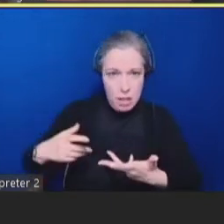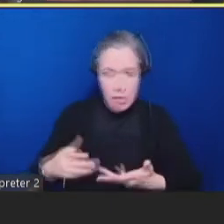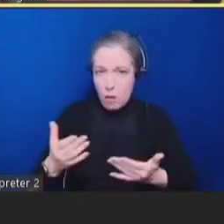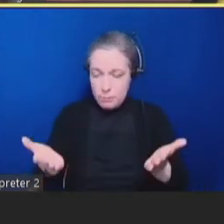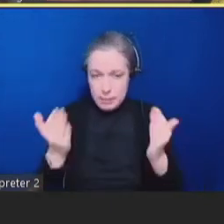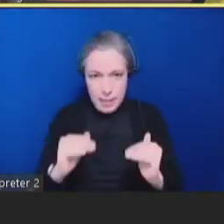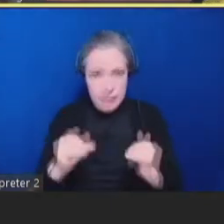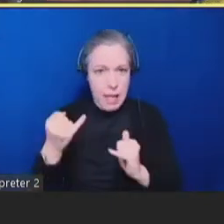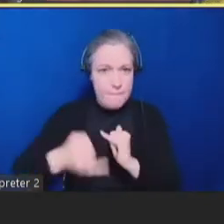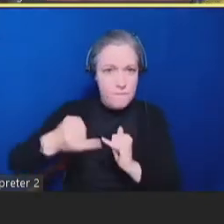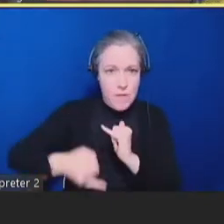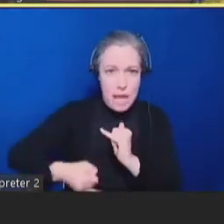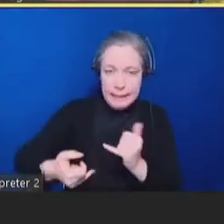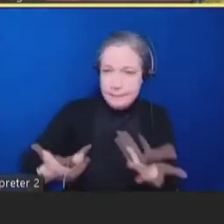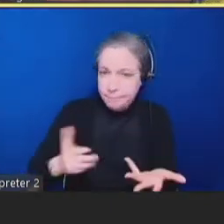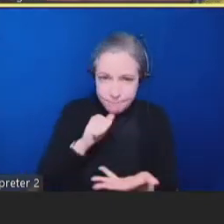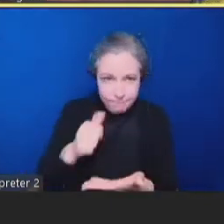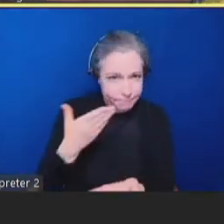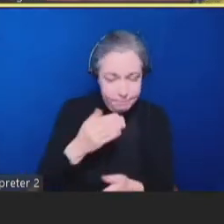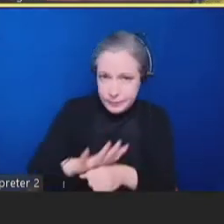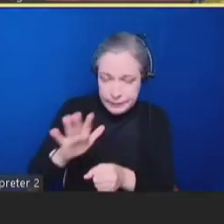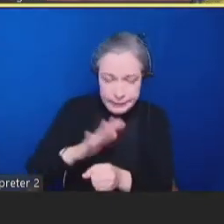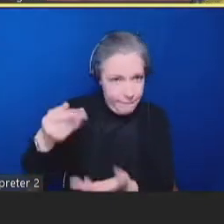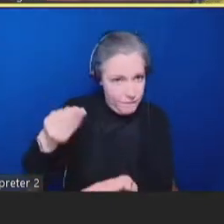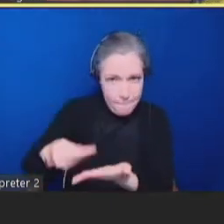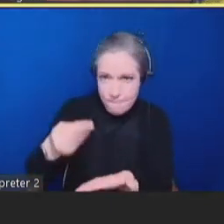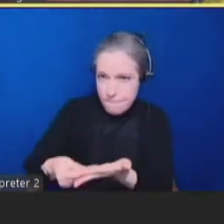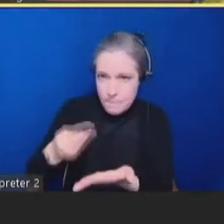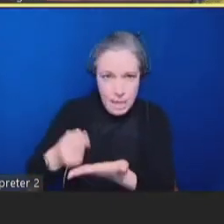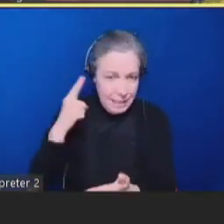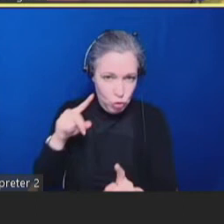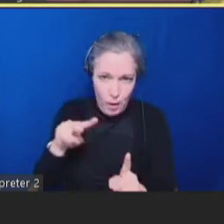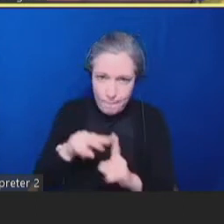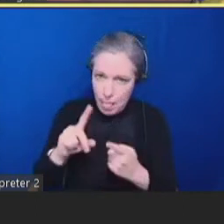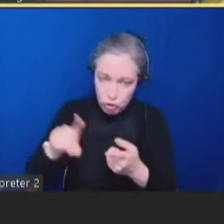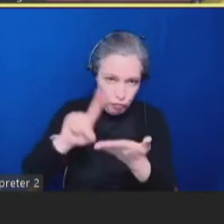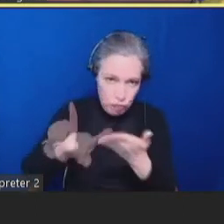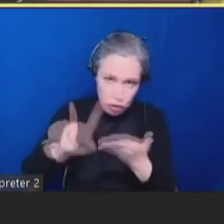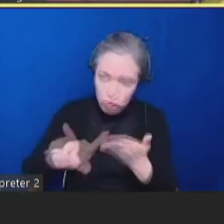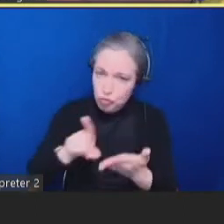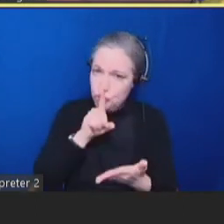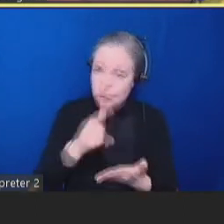insufficient funding in vaccine discovery and application research. I think one of the major